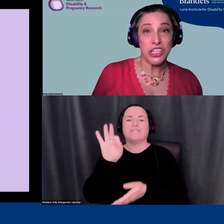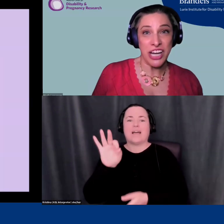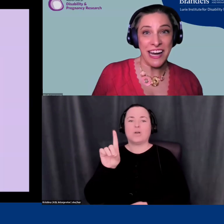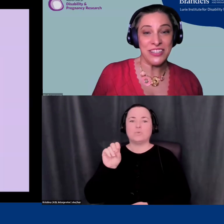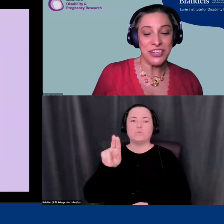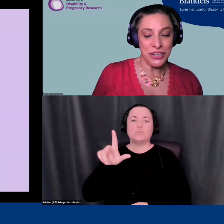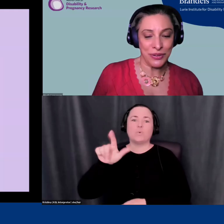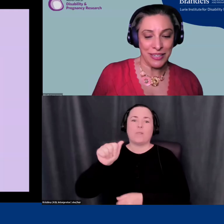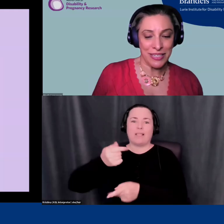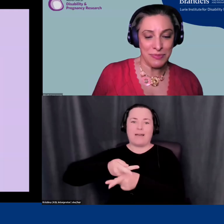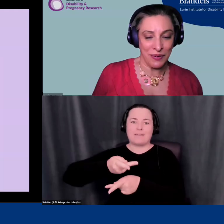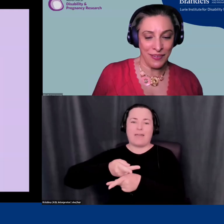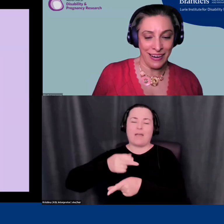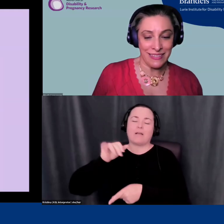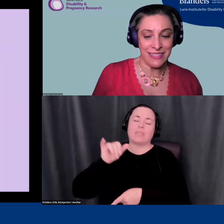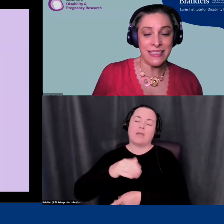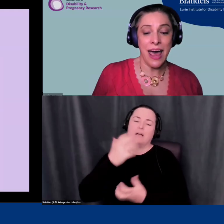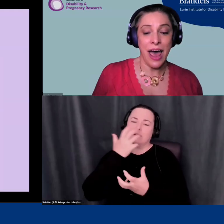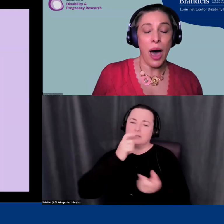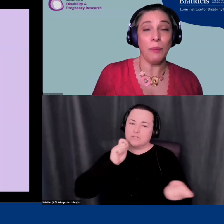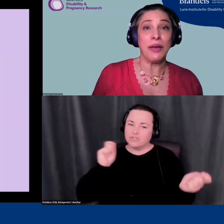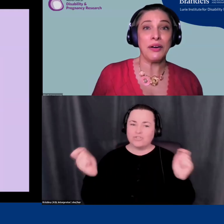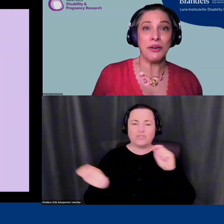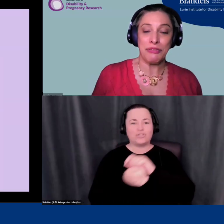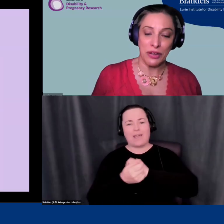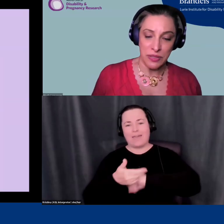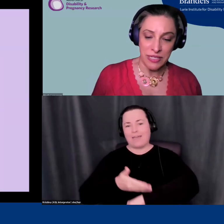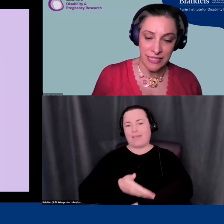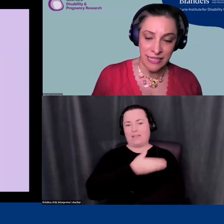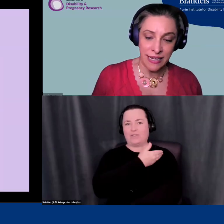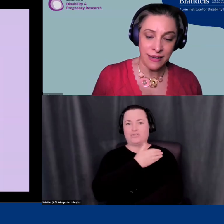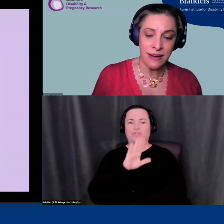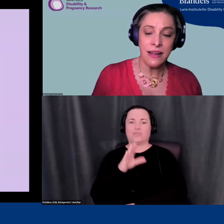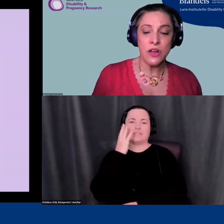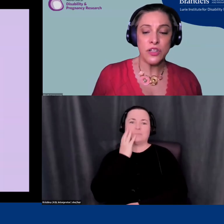changed her experience, helping her feel seen,